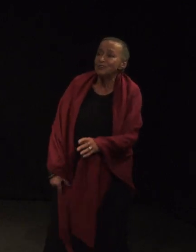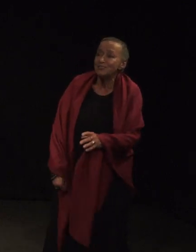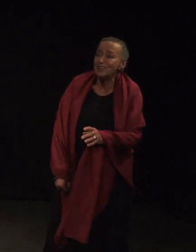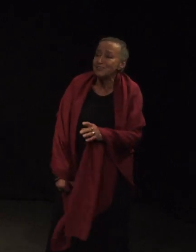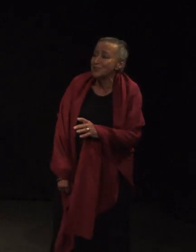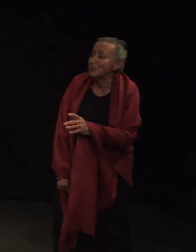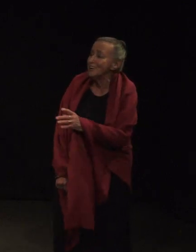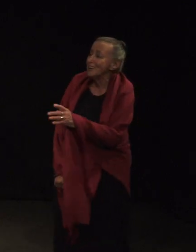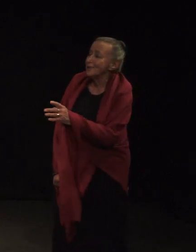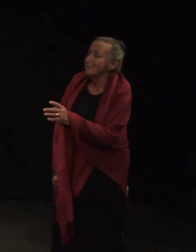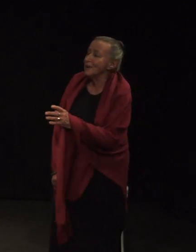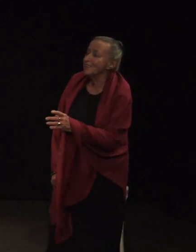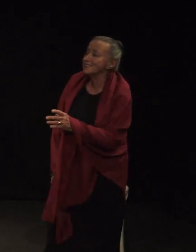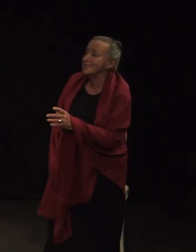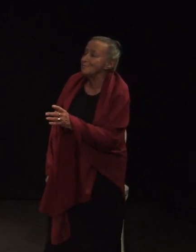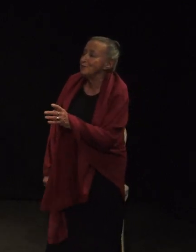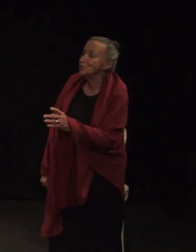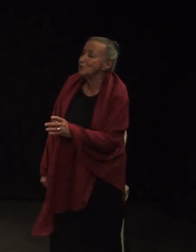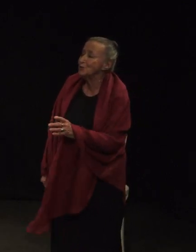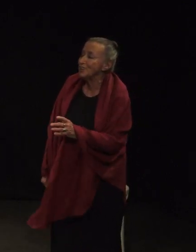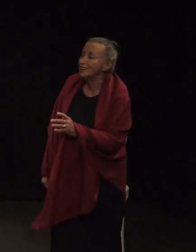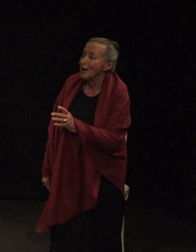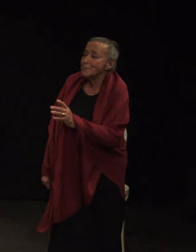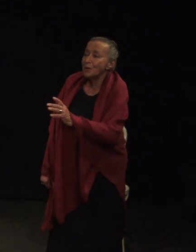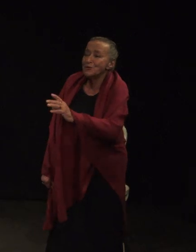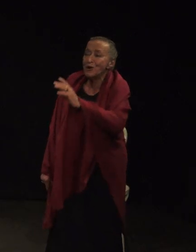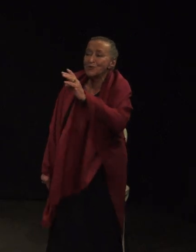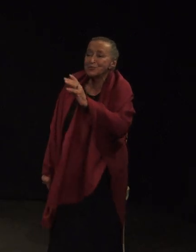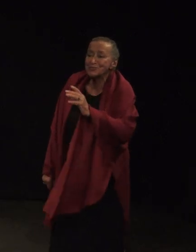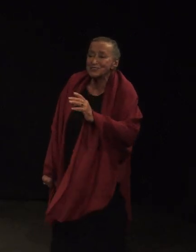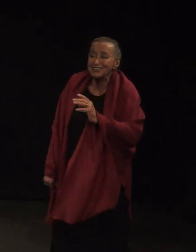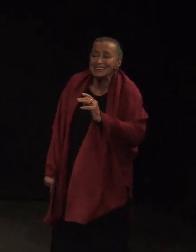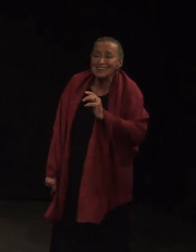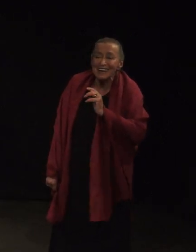The ants drawn by her stockings' gleaming white,